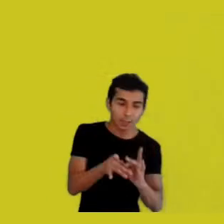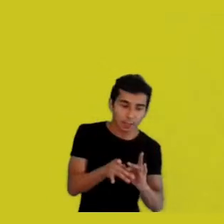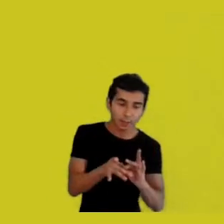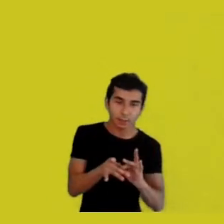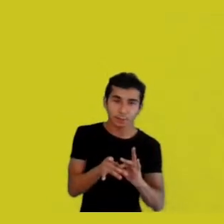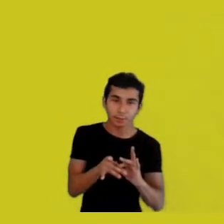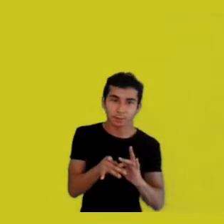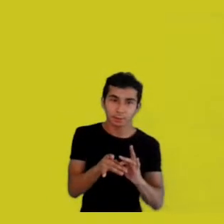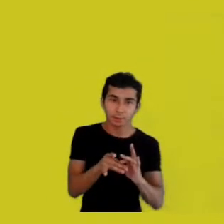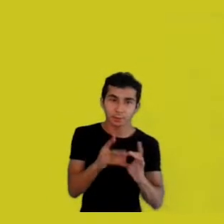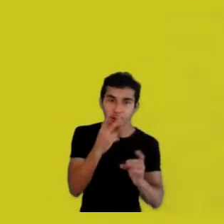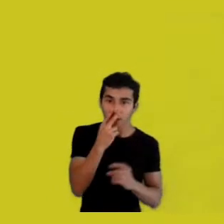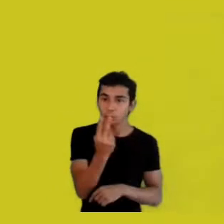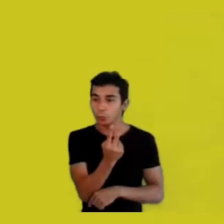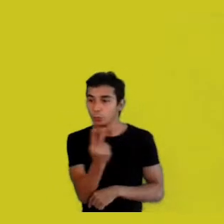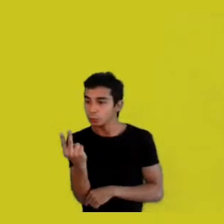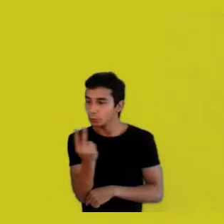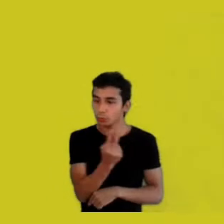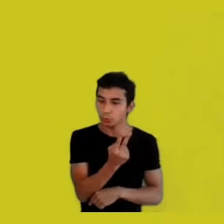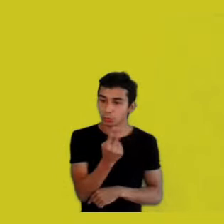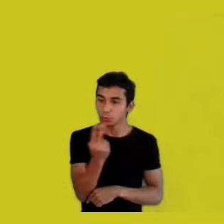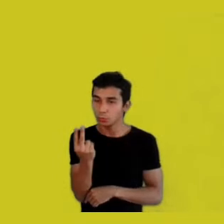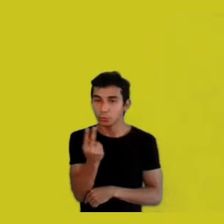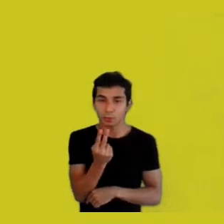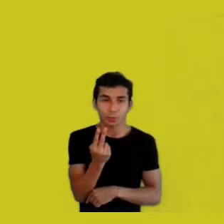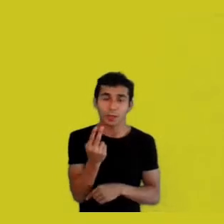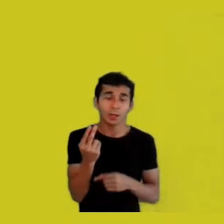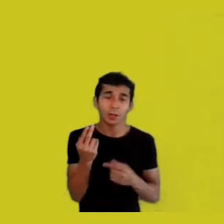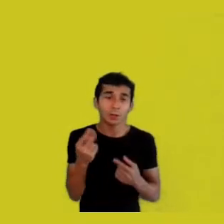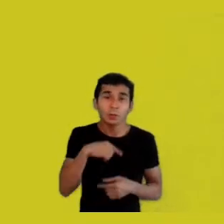In this dilemma, perhaps we don’t have a way out.